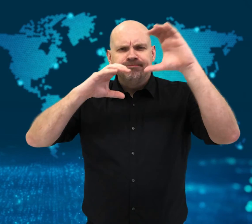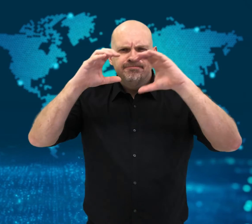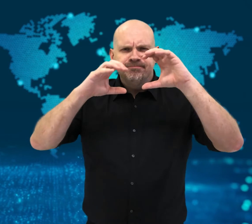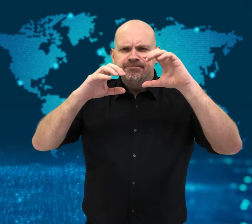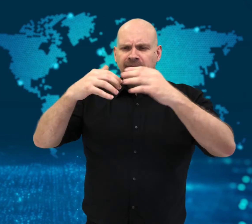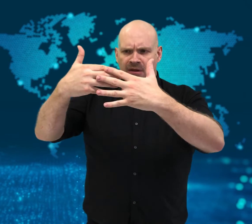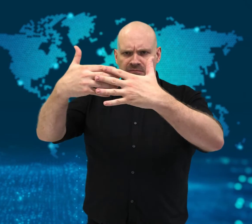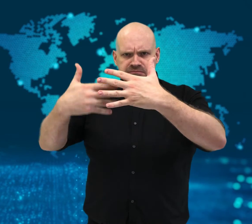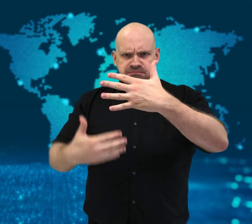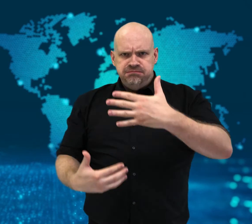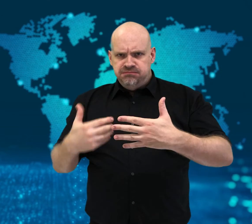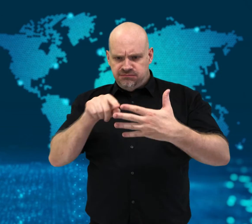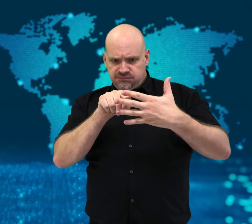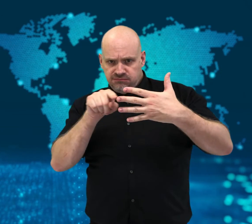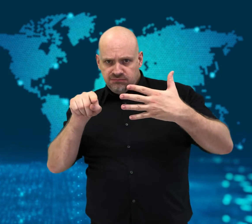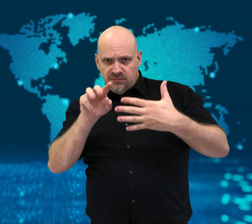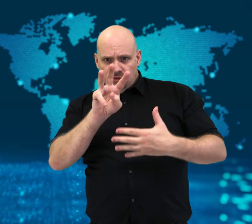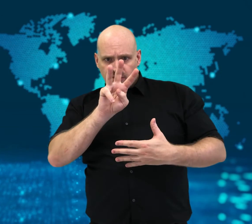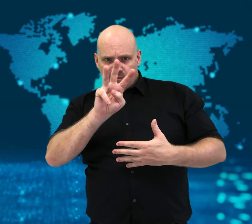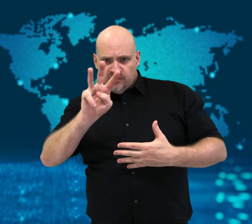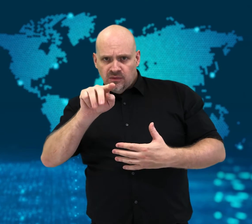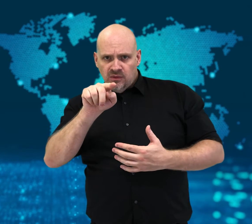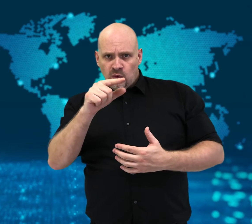able to buy it for $3 USD.